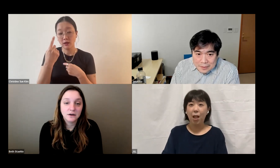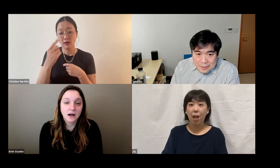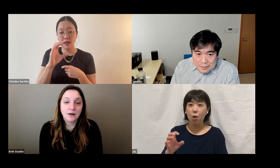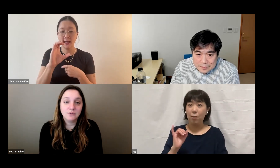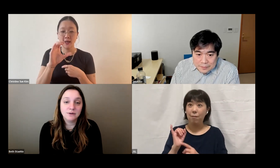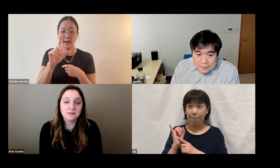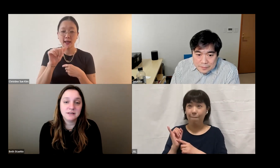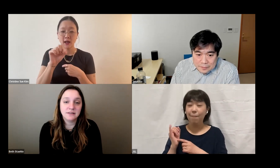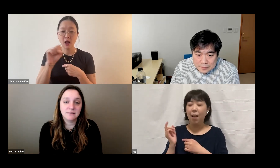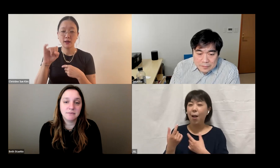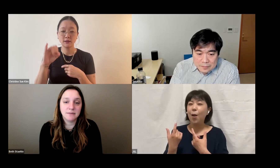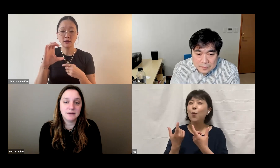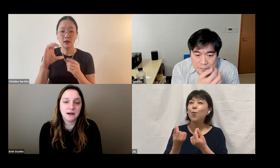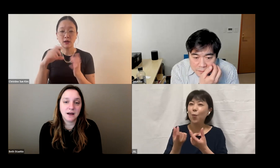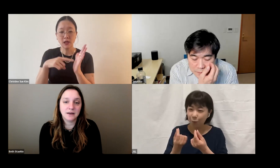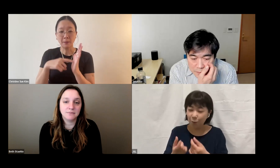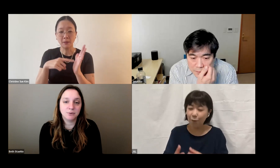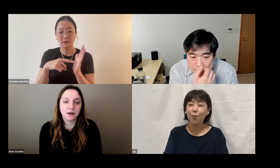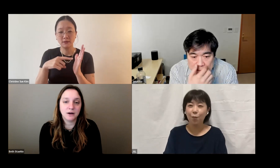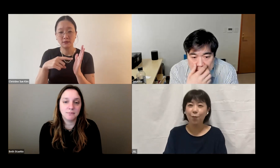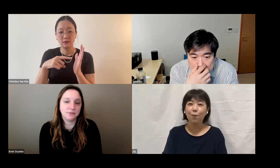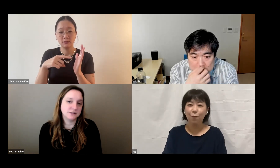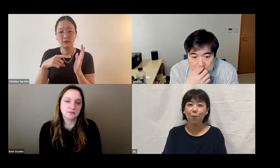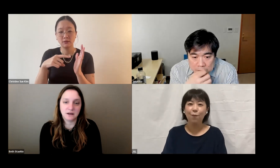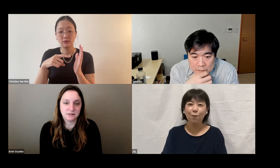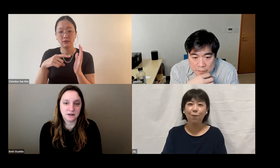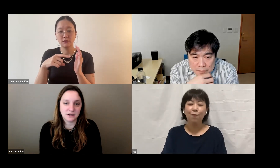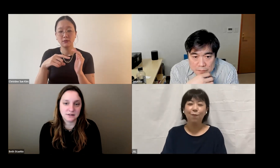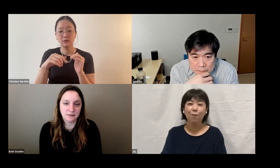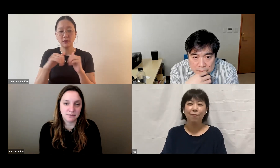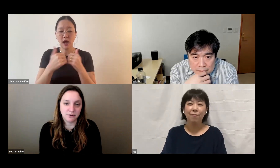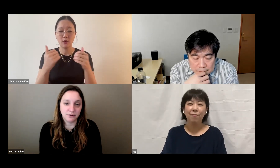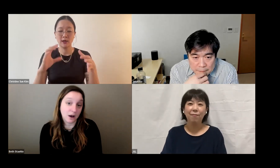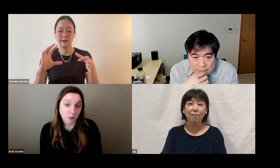I will say that maybe I can bring up this classic example now